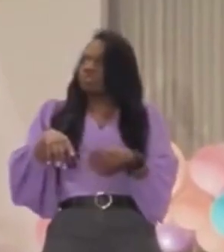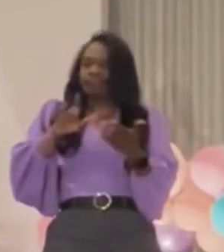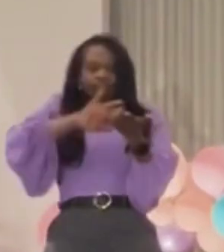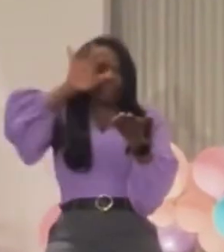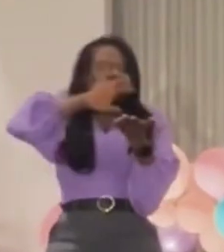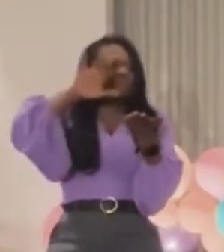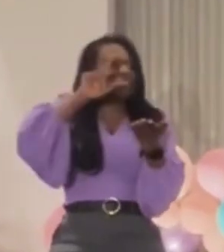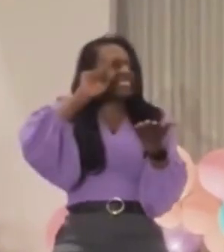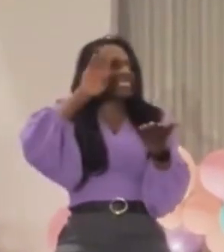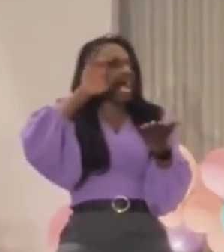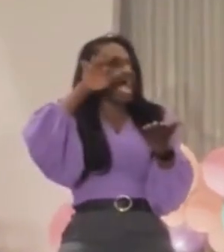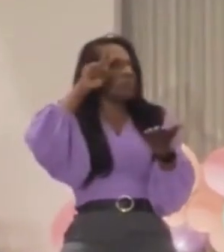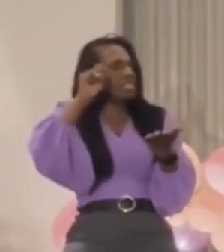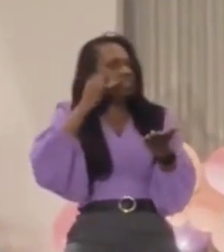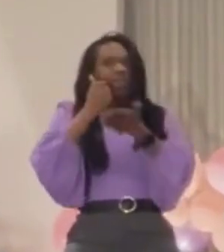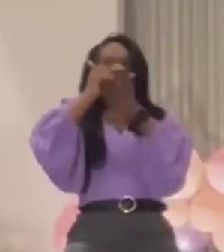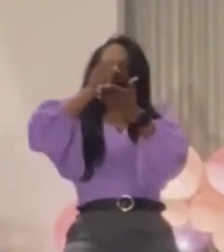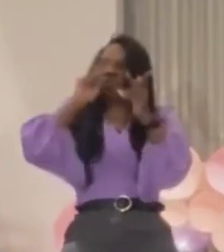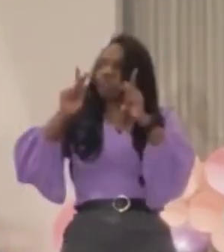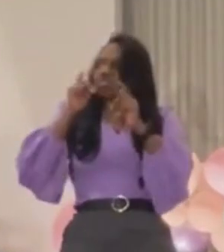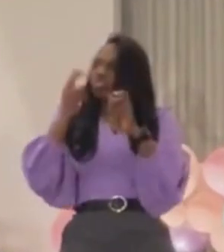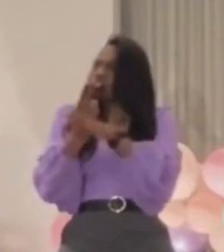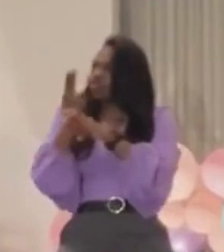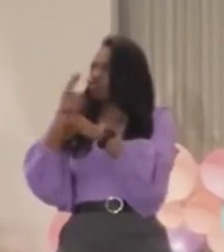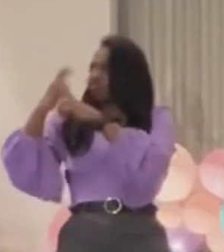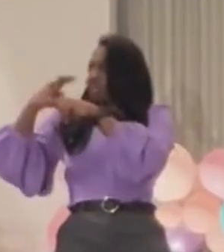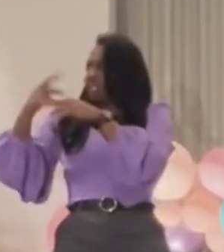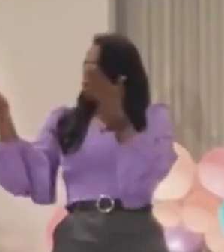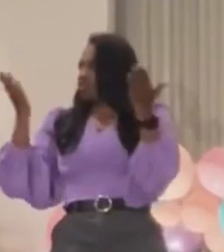so that they can use relay services.